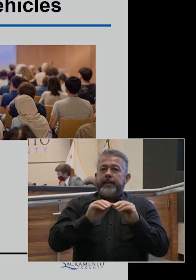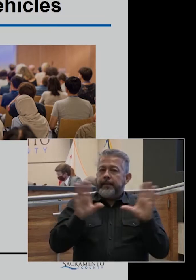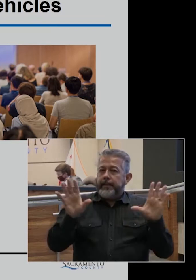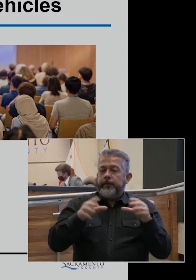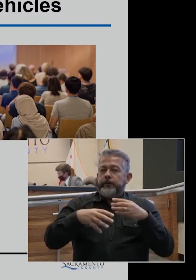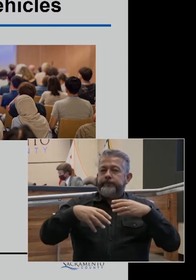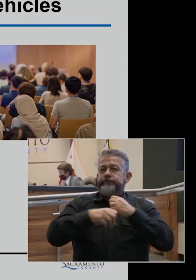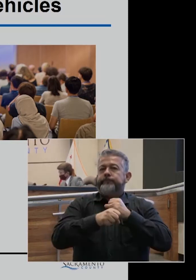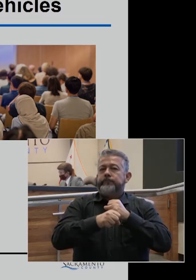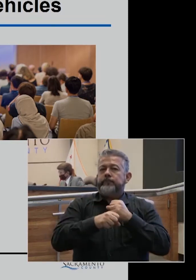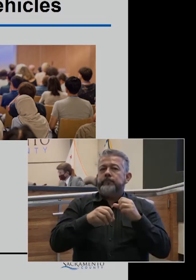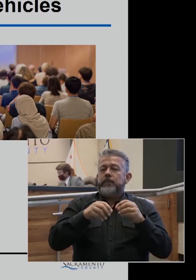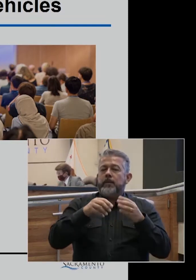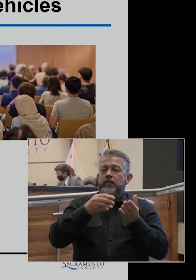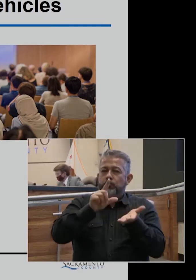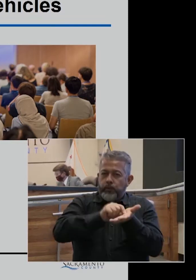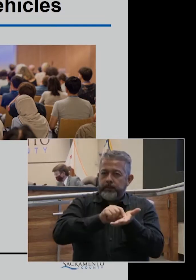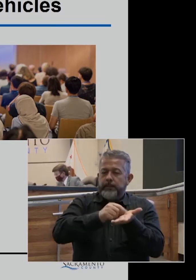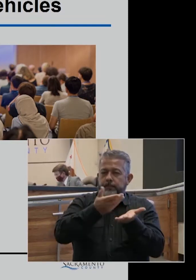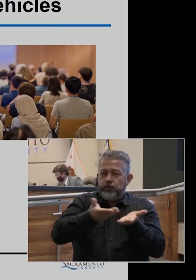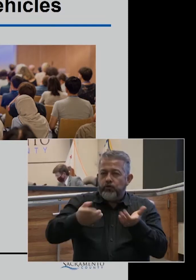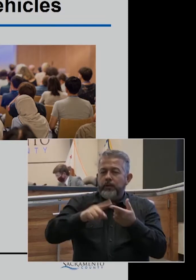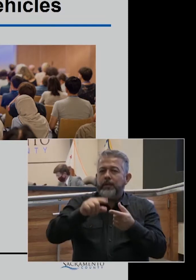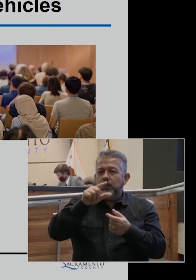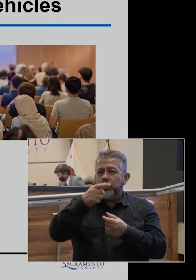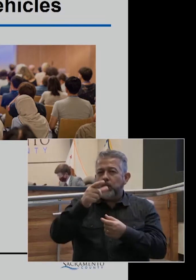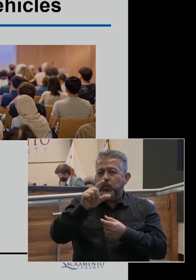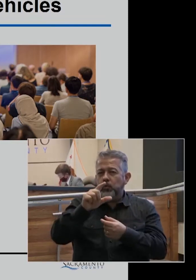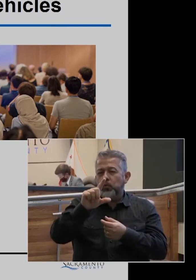IN PLAIN LANGUAGE AND THIS IS IMPORTANT FOR TRANSLATIONS.